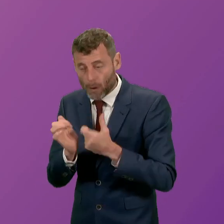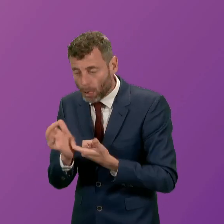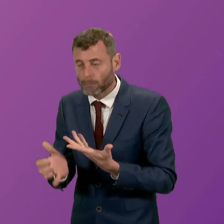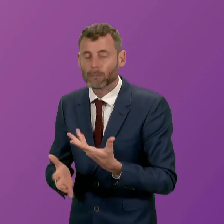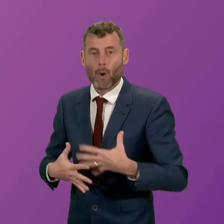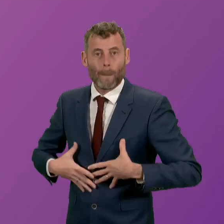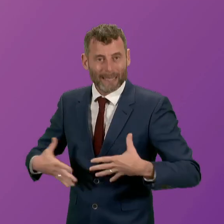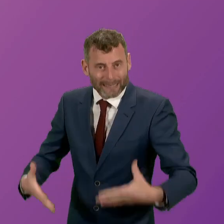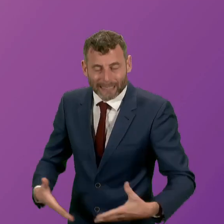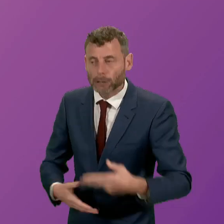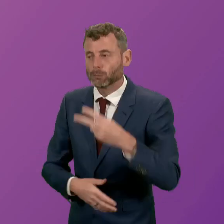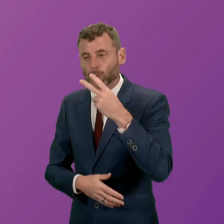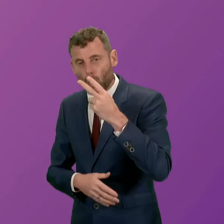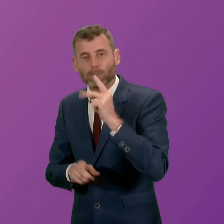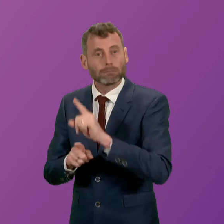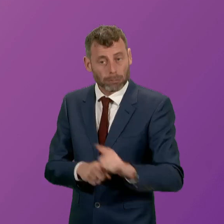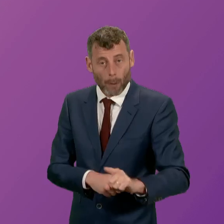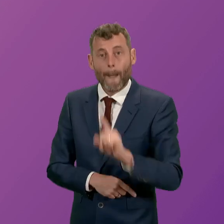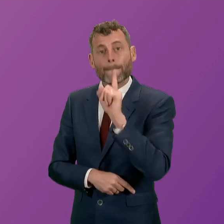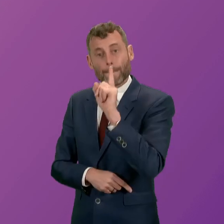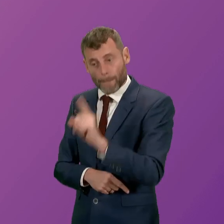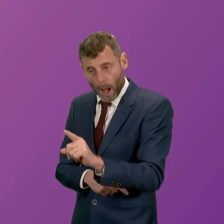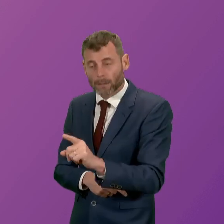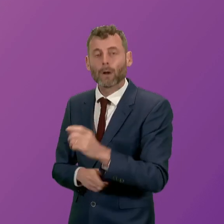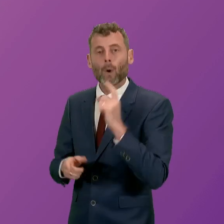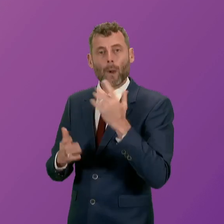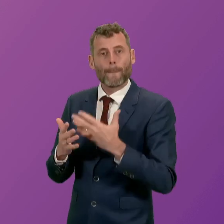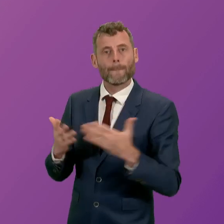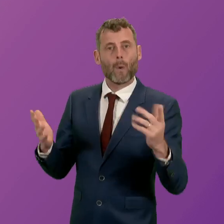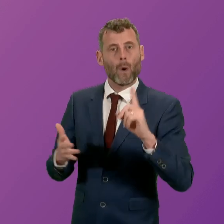will also be an expansion of the availability of the pharmacy first service, which is designed to